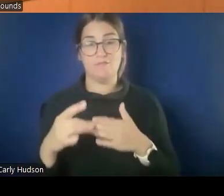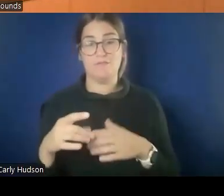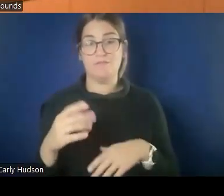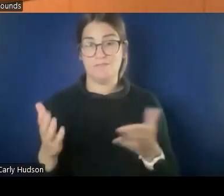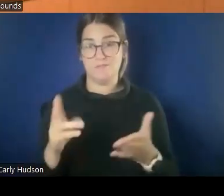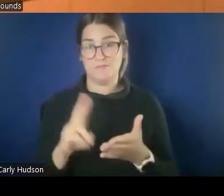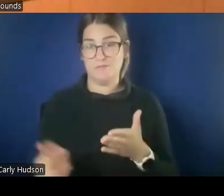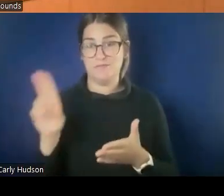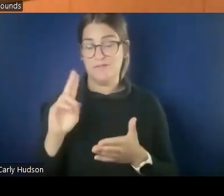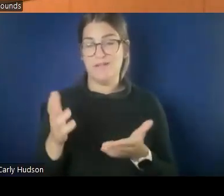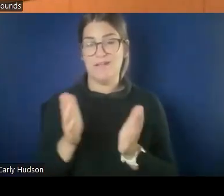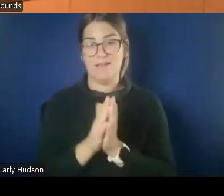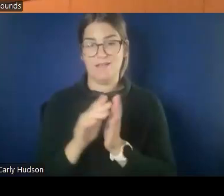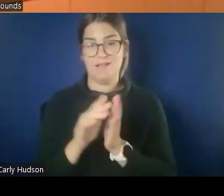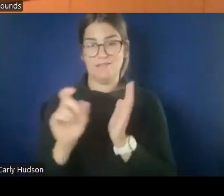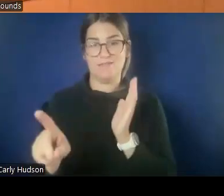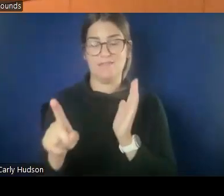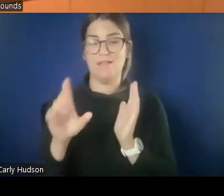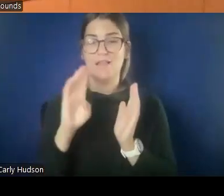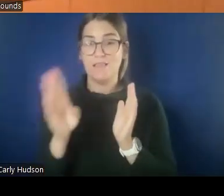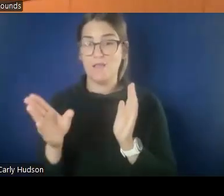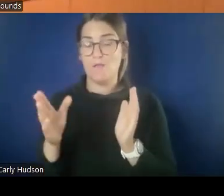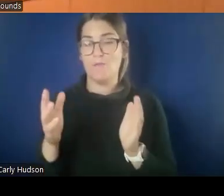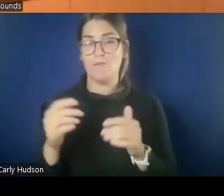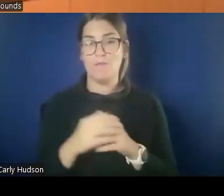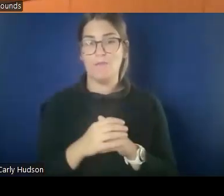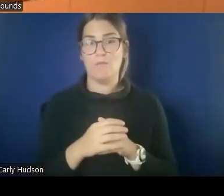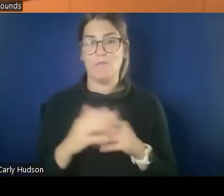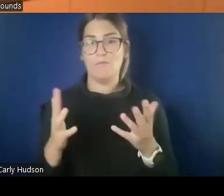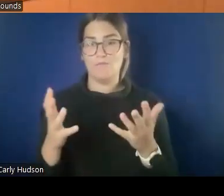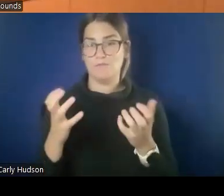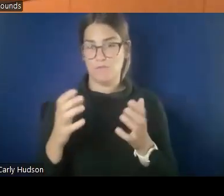is asking the question hello what would you like what would you want leadership at urmc to